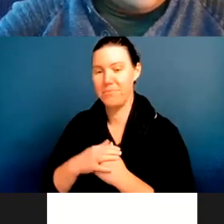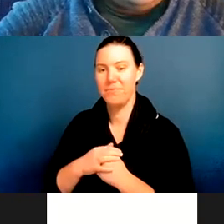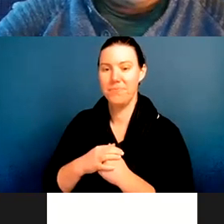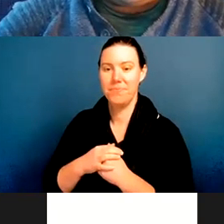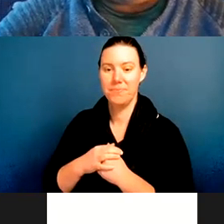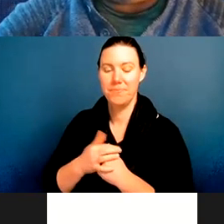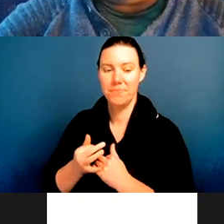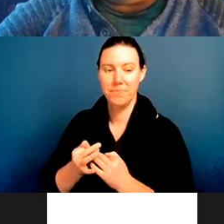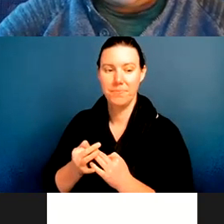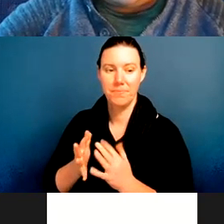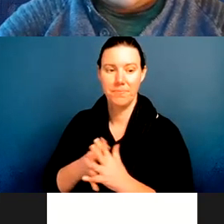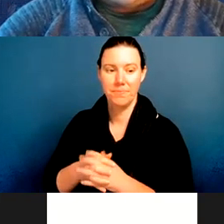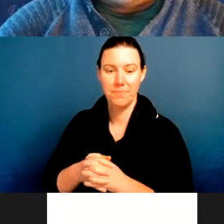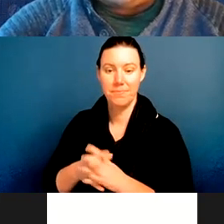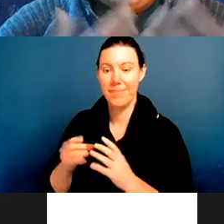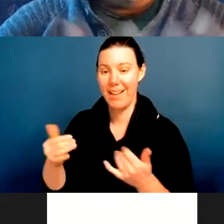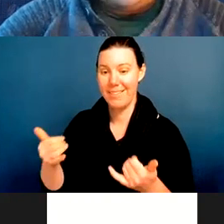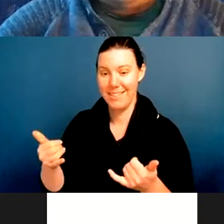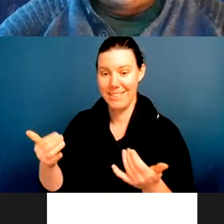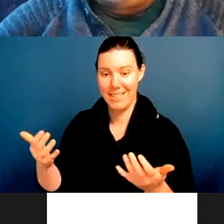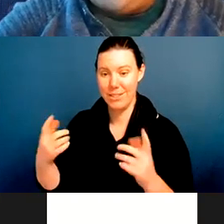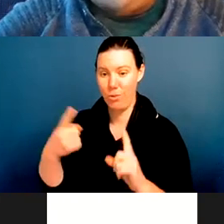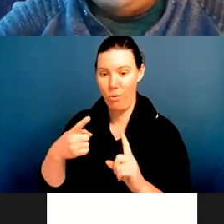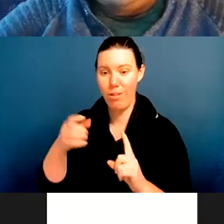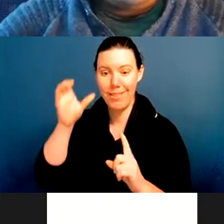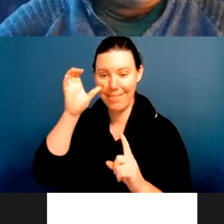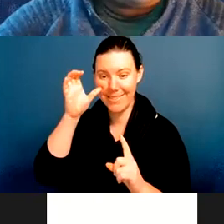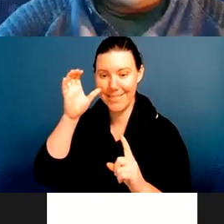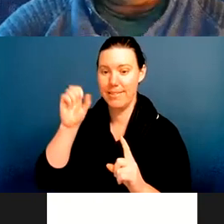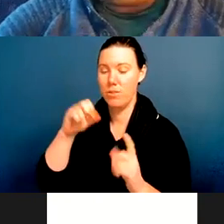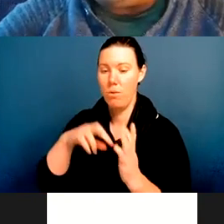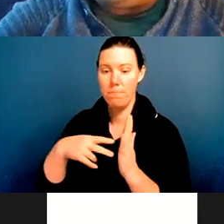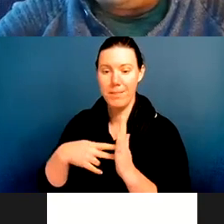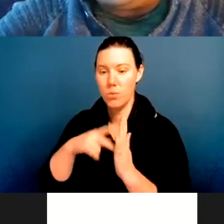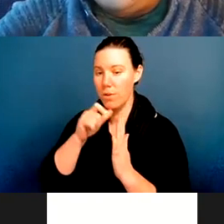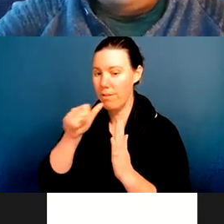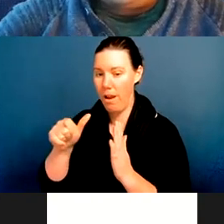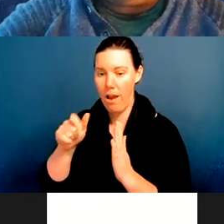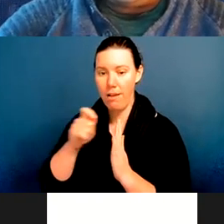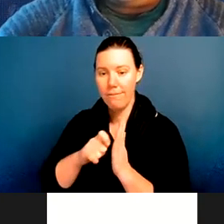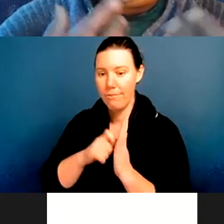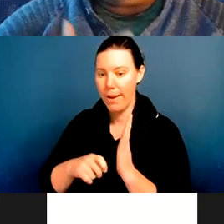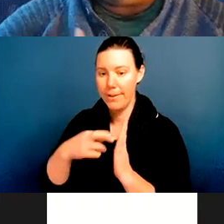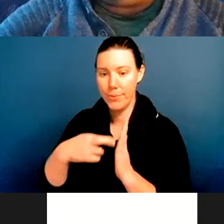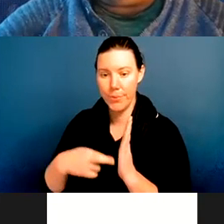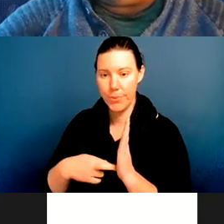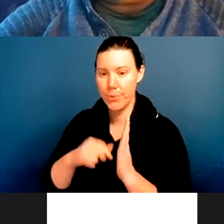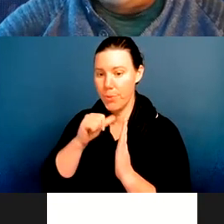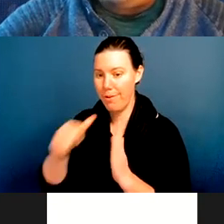And this is a listening session, so we will not begin drafting the rules or talking about the rules, but instead this is a period of time